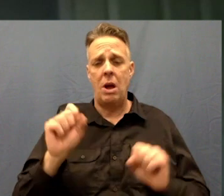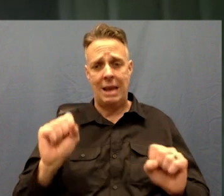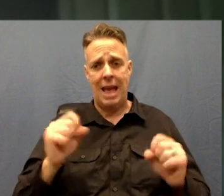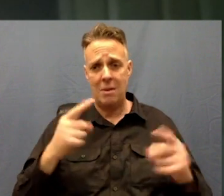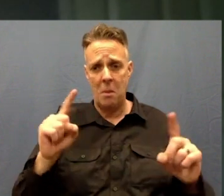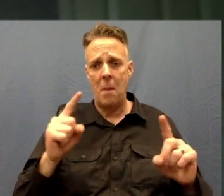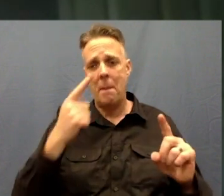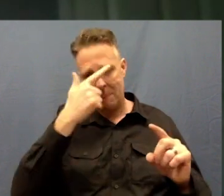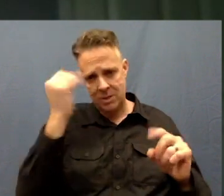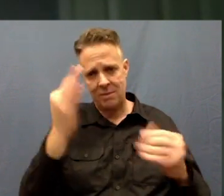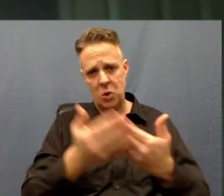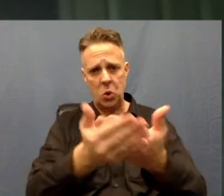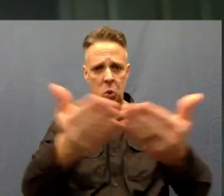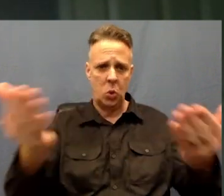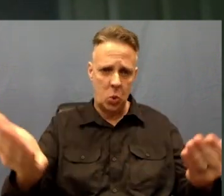THANKS TO ALL OF YOU GUYS. BUT THERE'S STILL WORK TO DO.